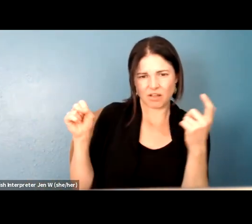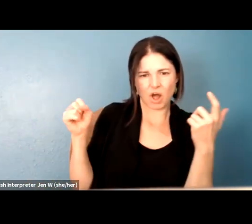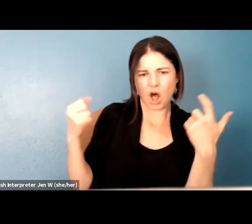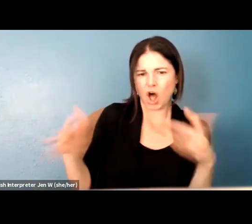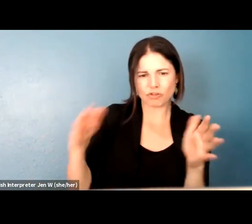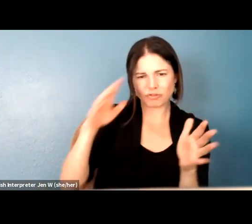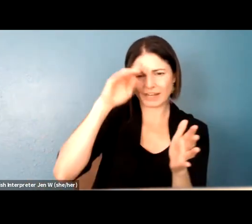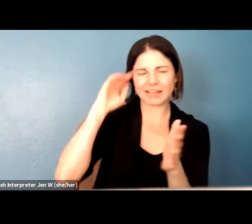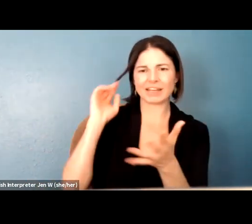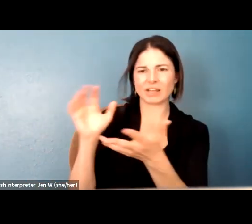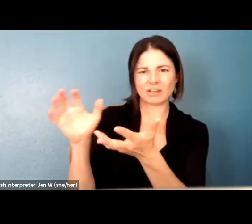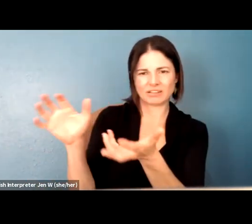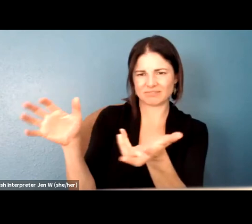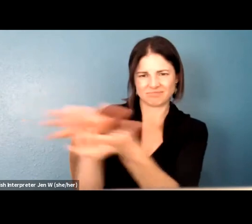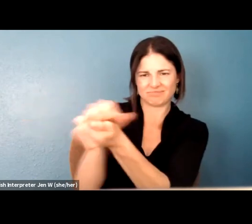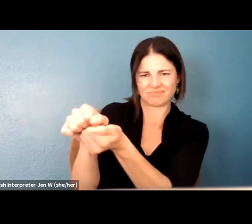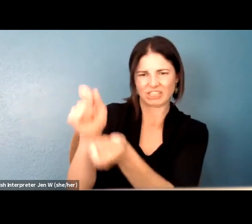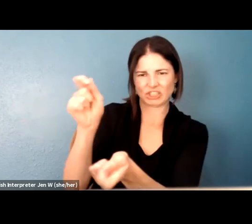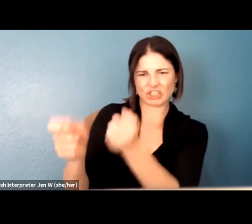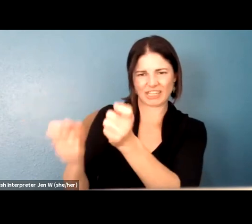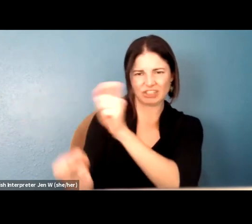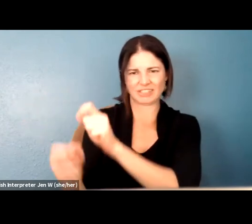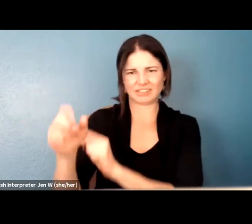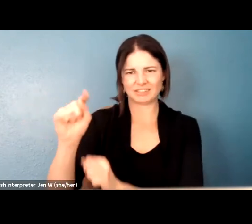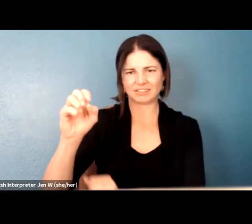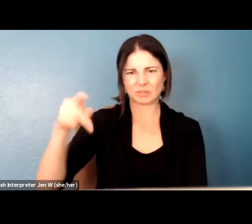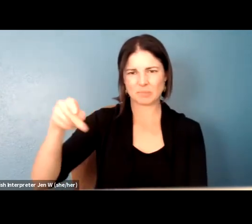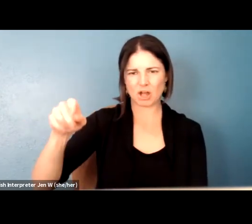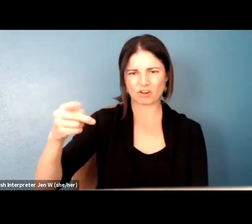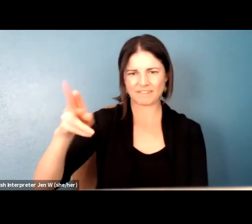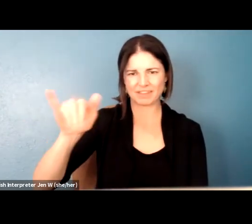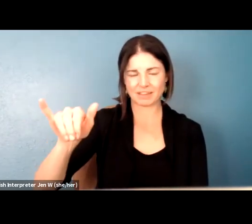topography so that these increasingly large hurricanes